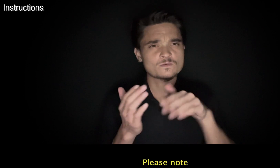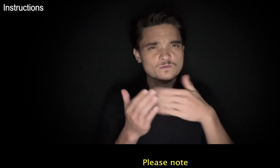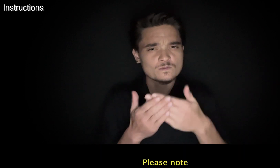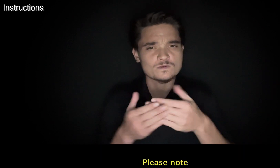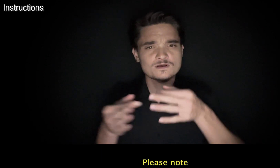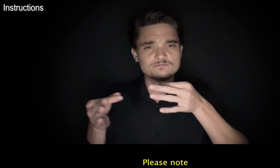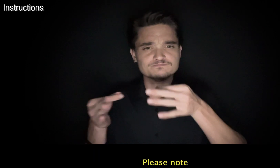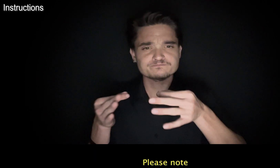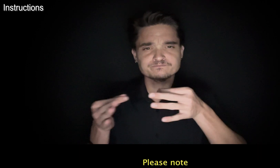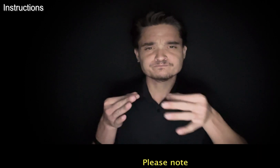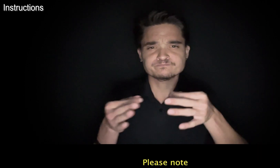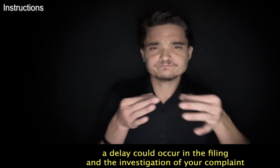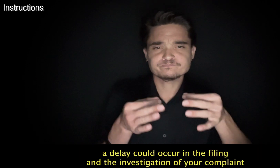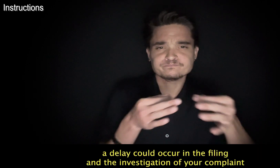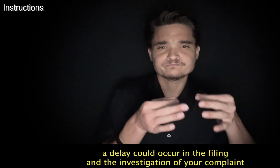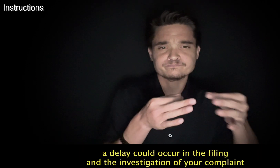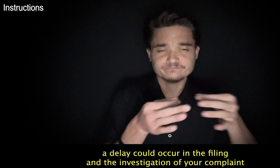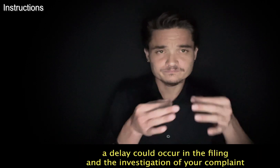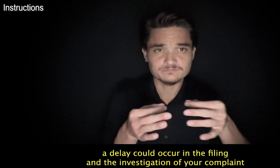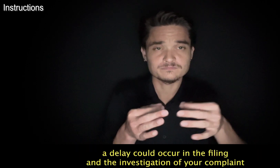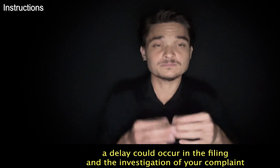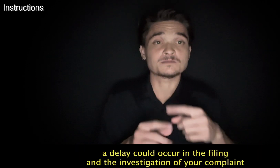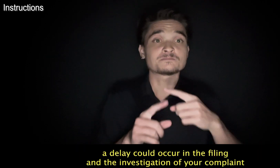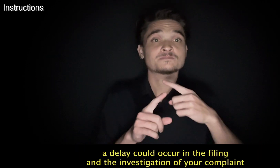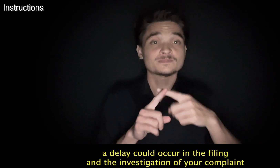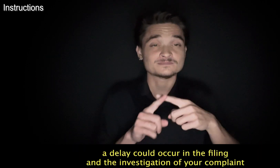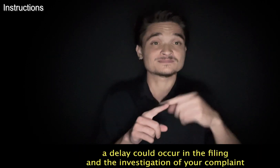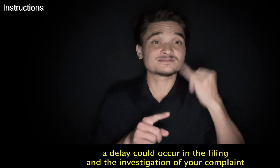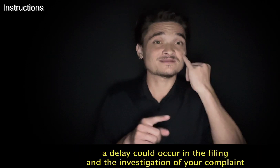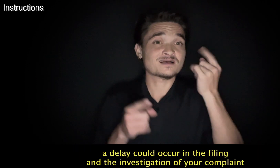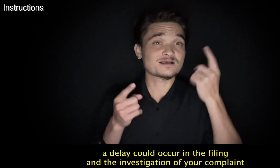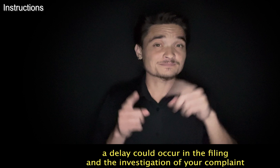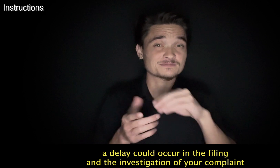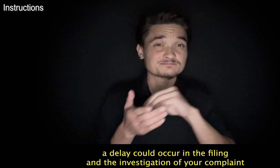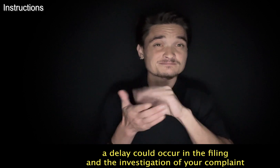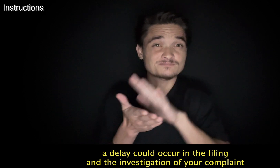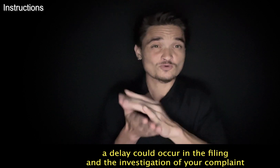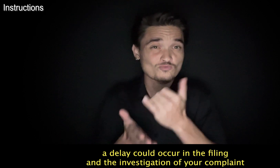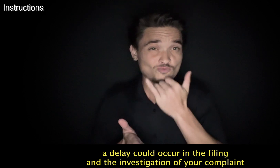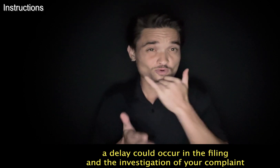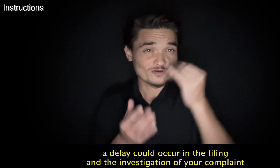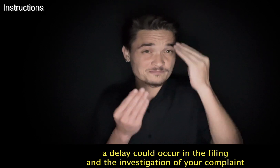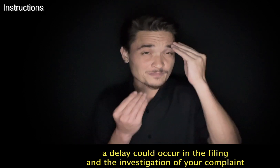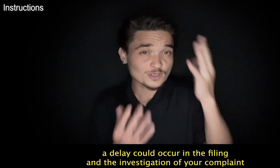Please note a delay could occur in the filing and the investigation of your complaint